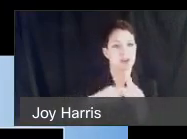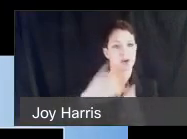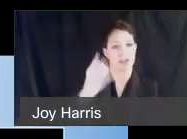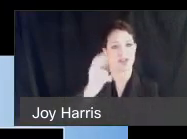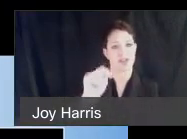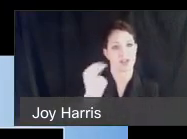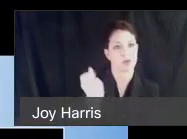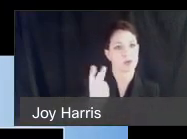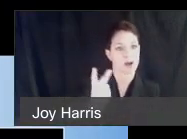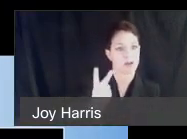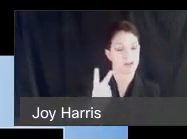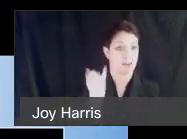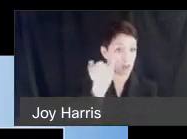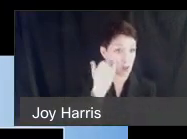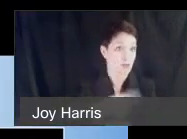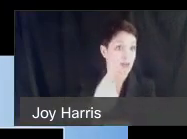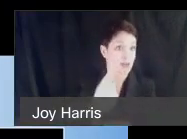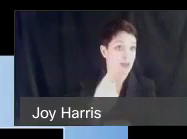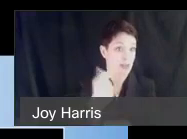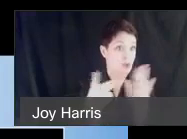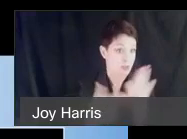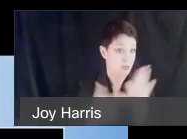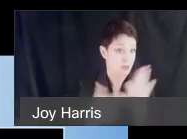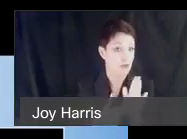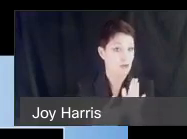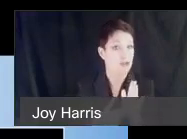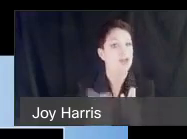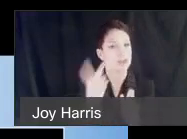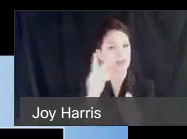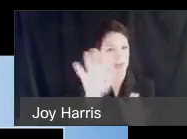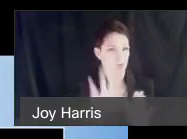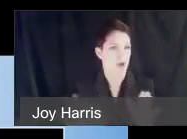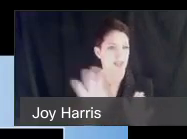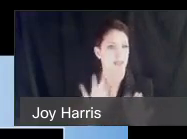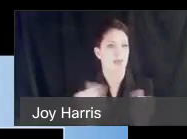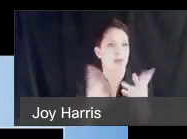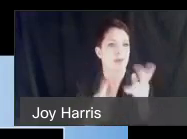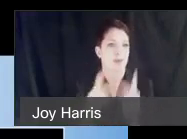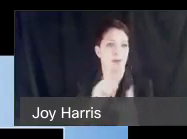If you know the date you registered, you can see approximately how many people are ahead of you.